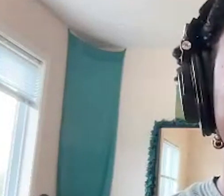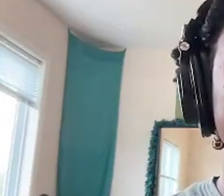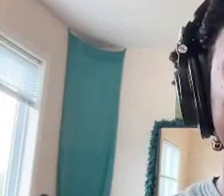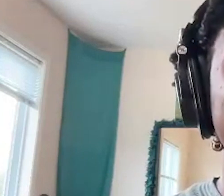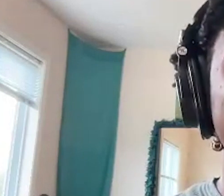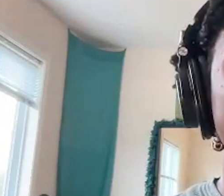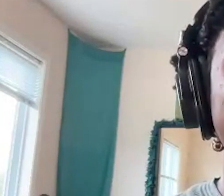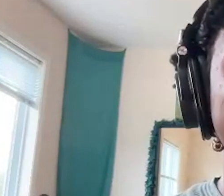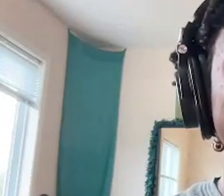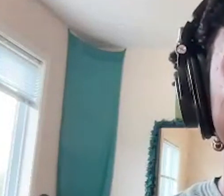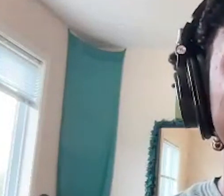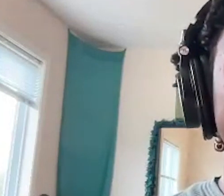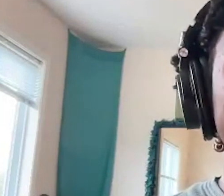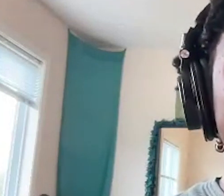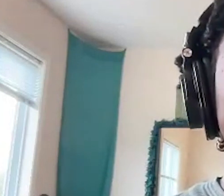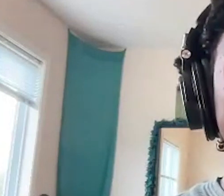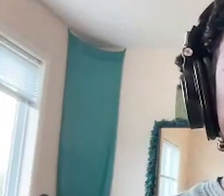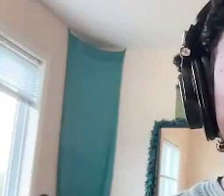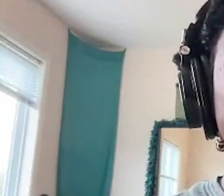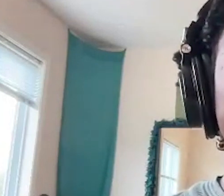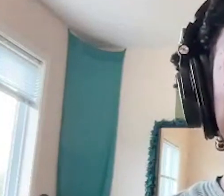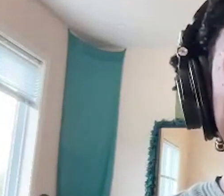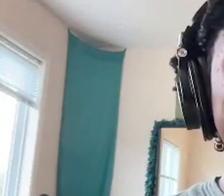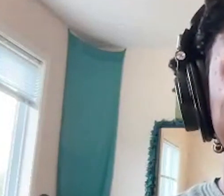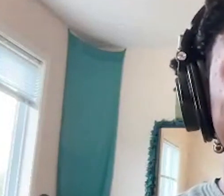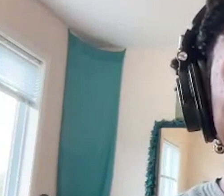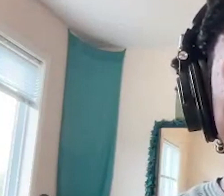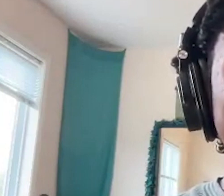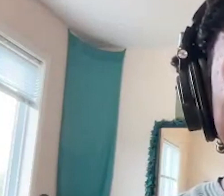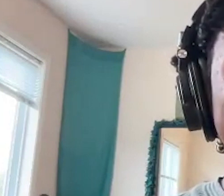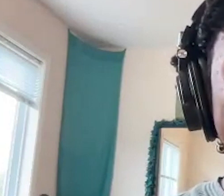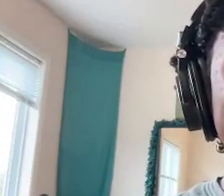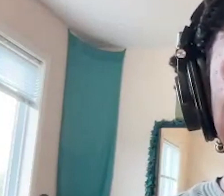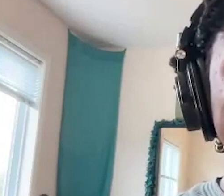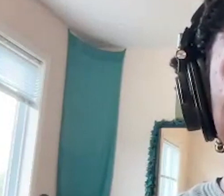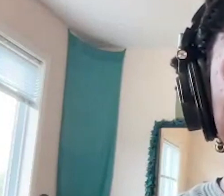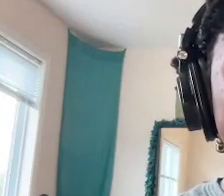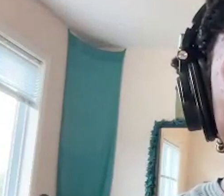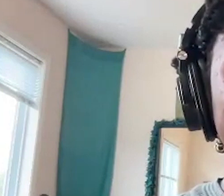first. Then maybe we can talk about what it is and why it is and how it doesn't line up with this, that and the next thing.